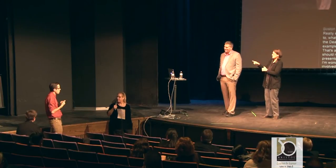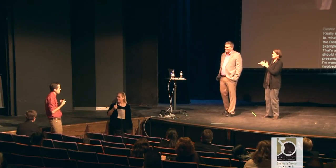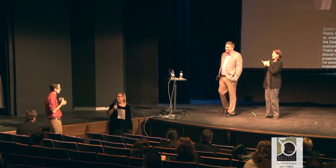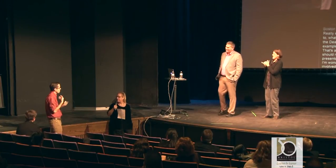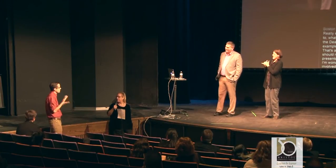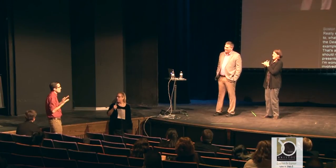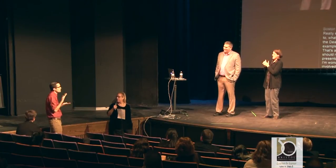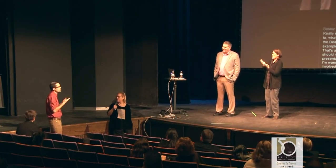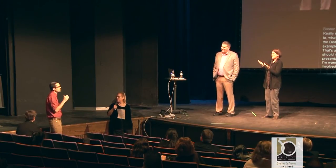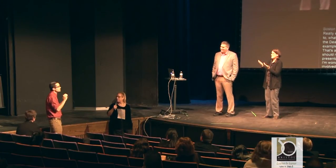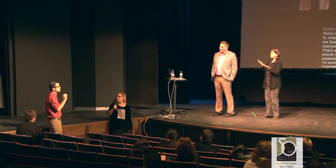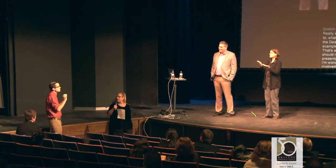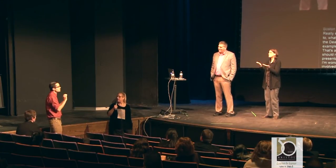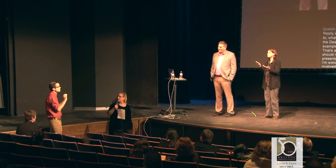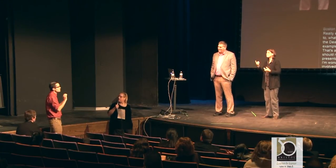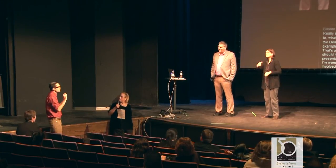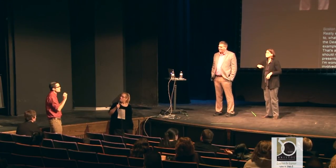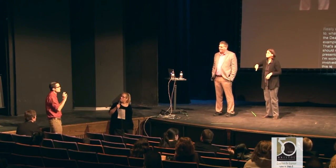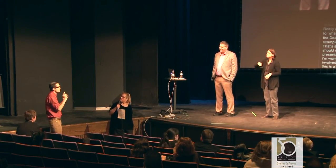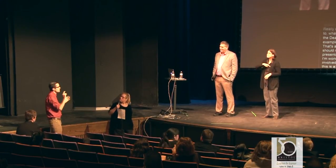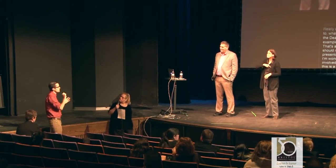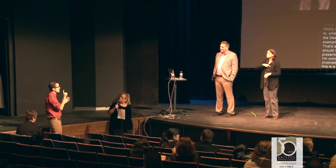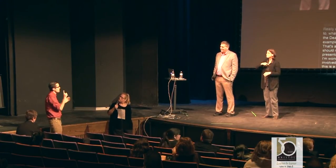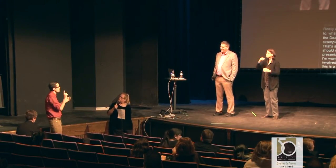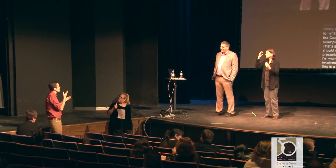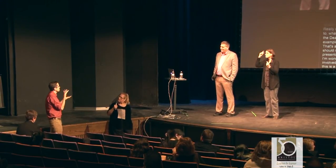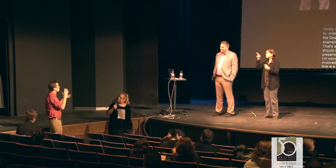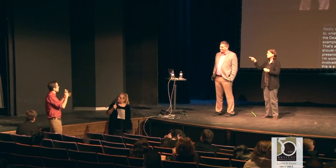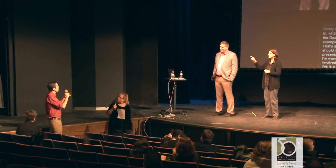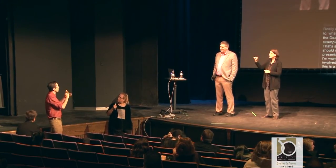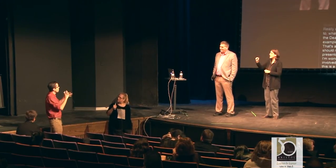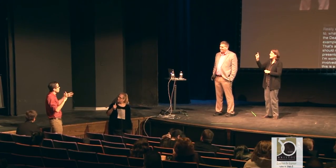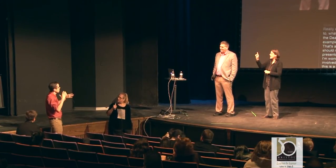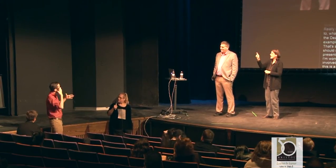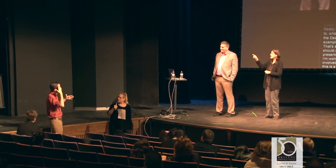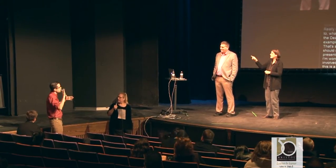know this is a difficult question, but, maybe the